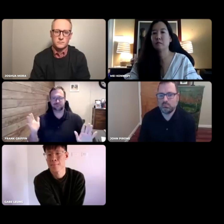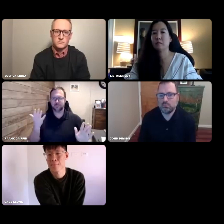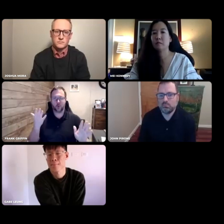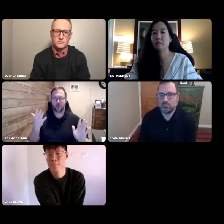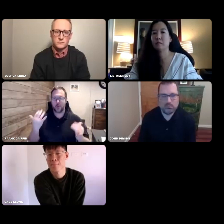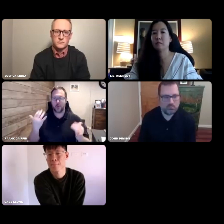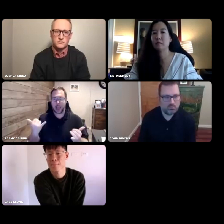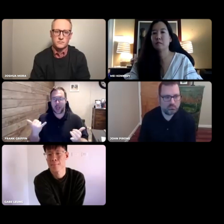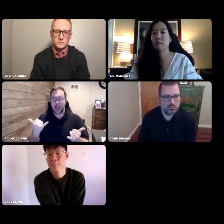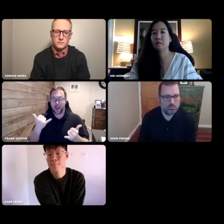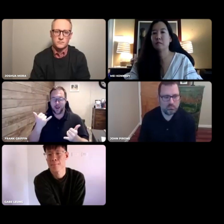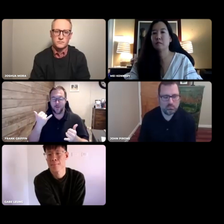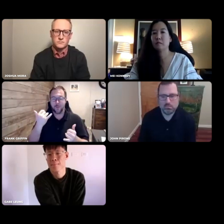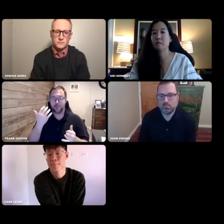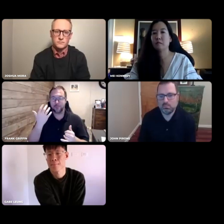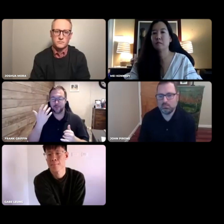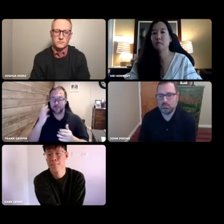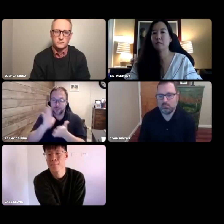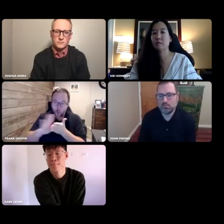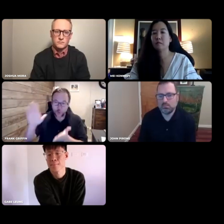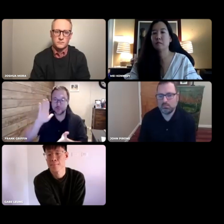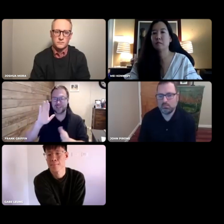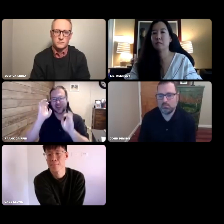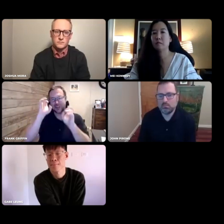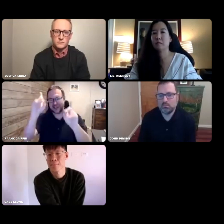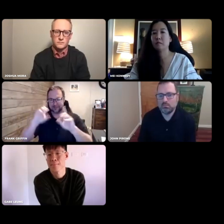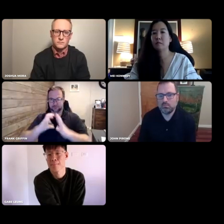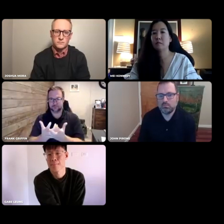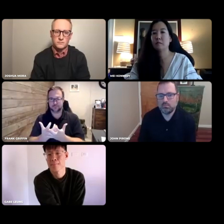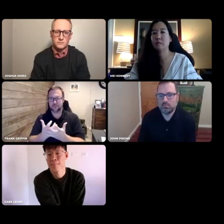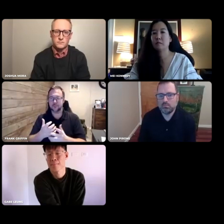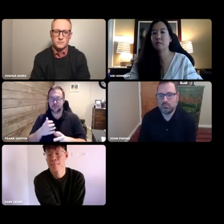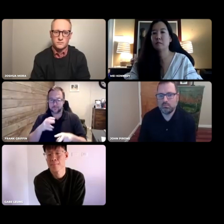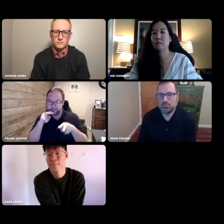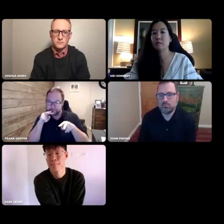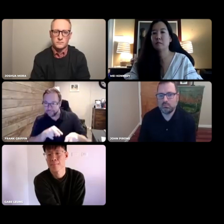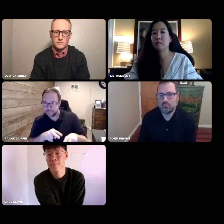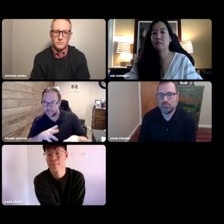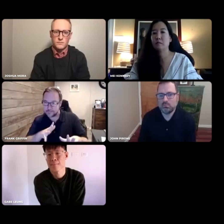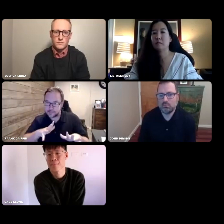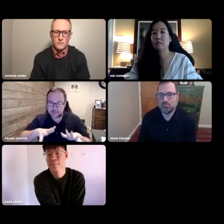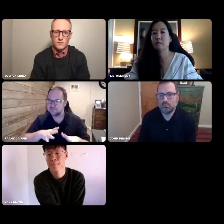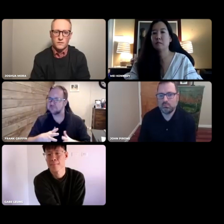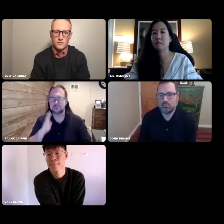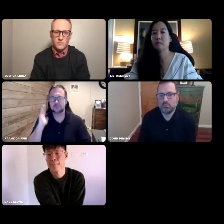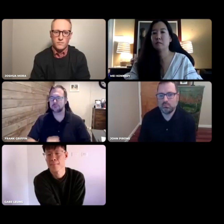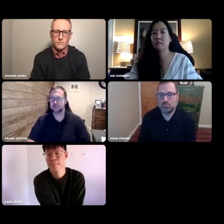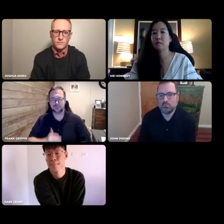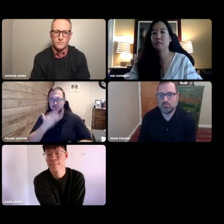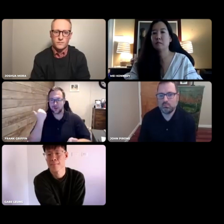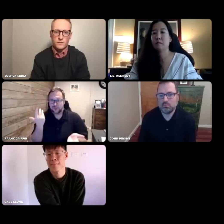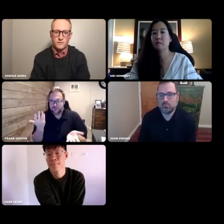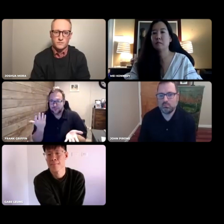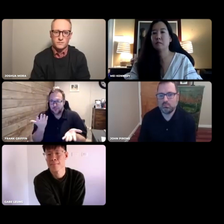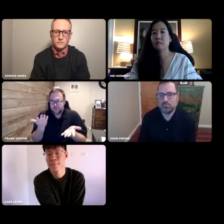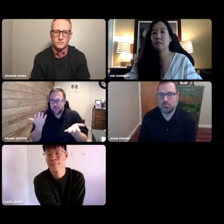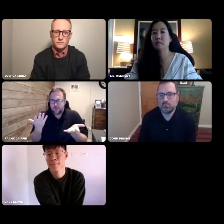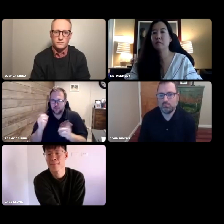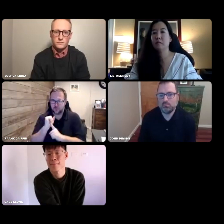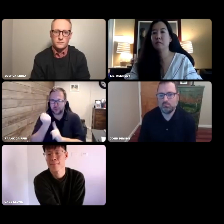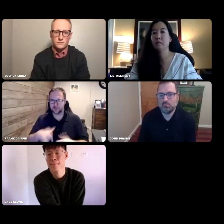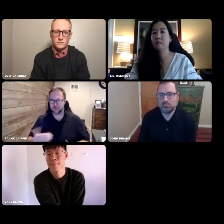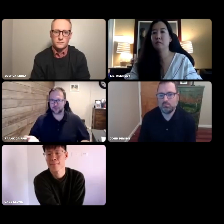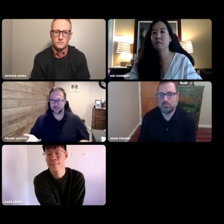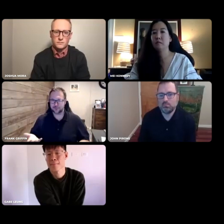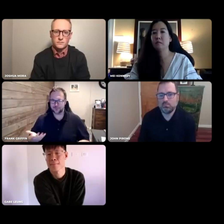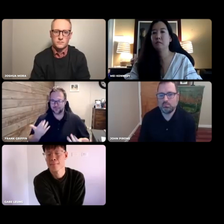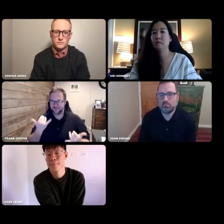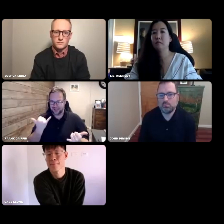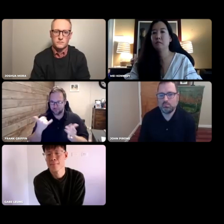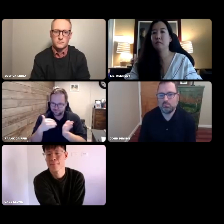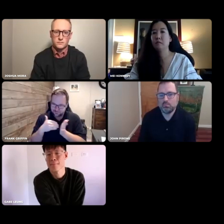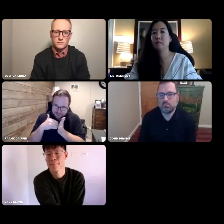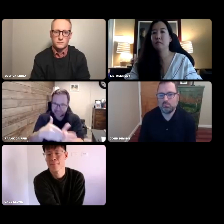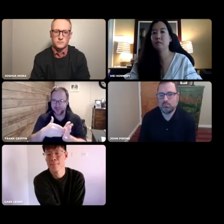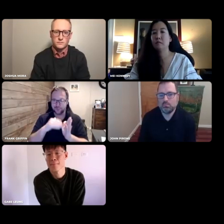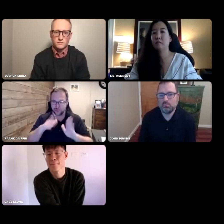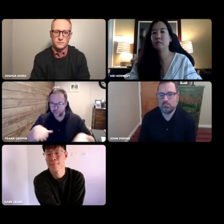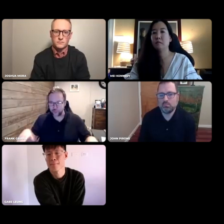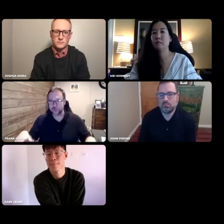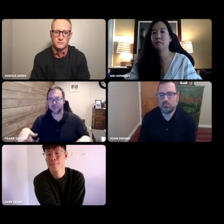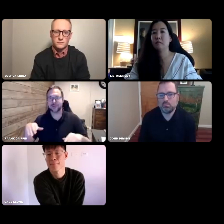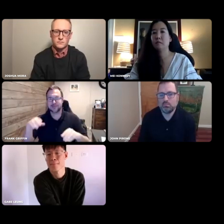The past couple weeks, it seems the educational sector as a whole won't crack down on that.